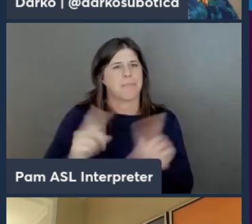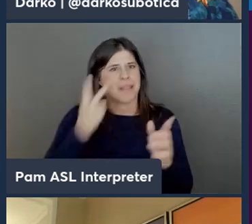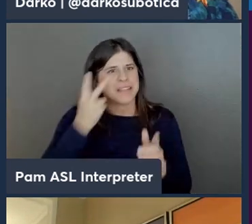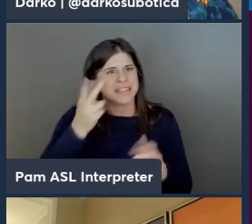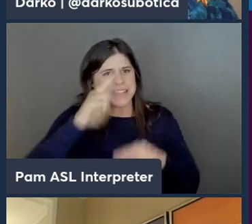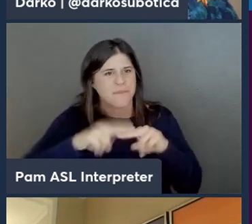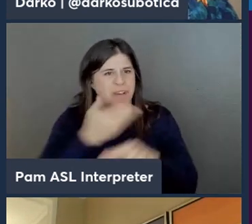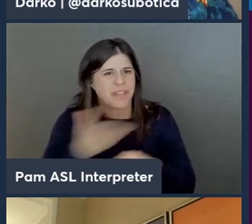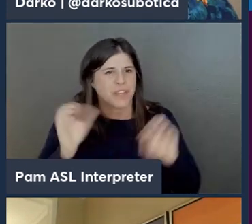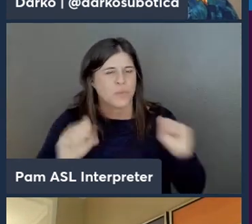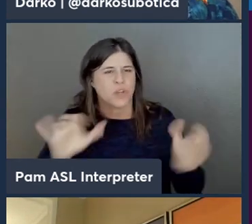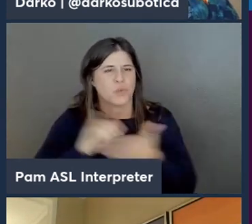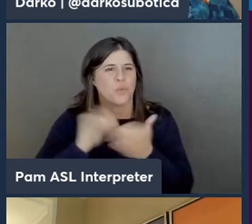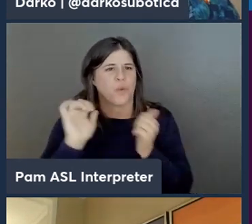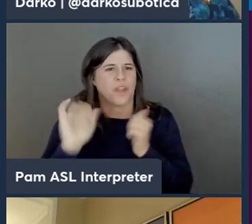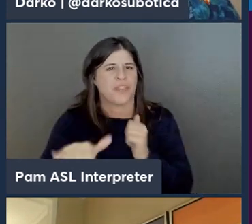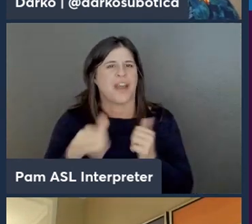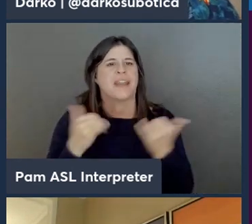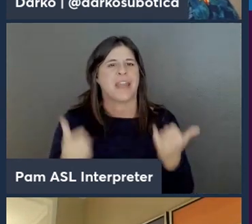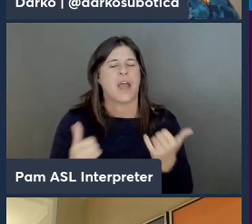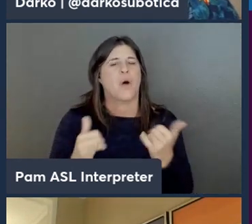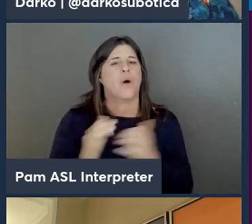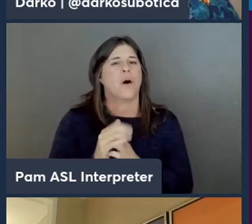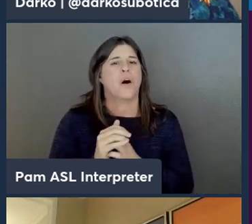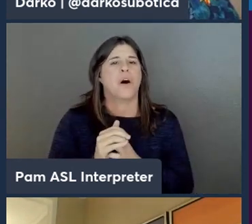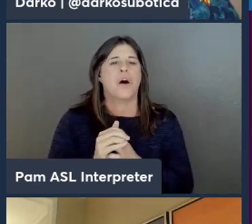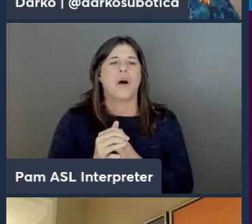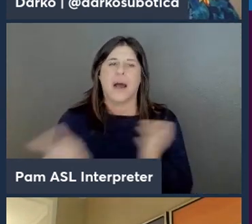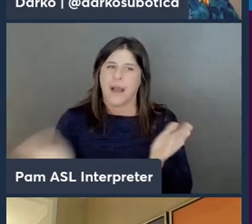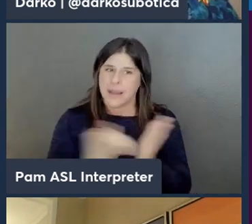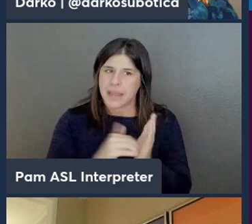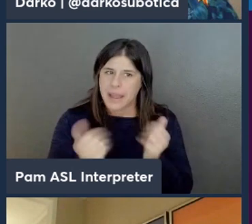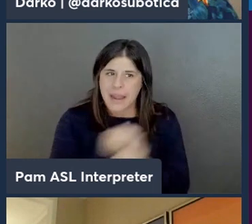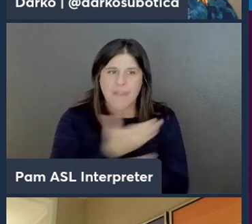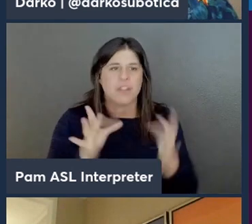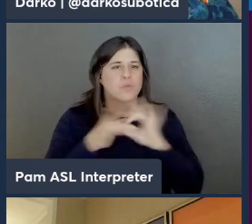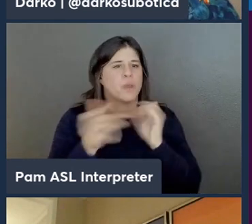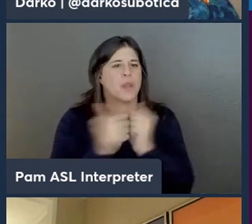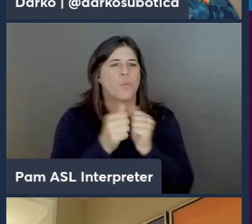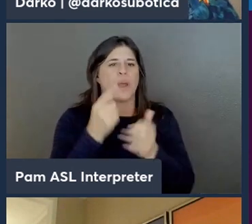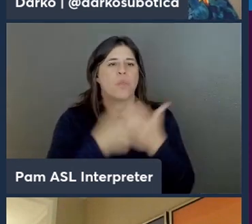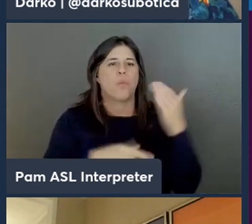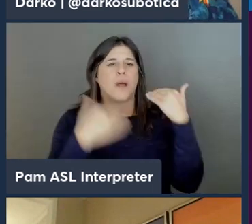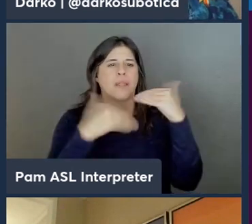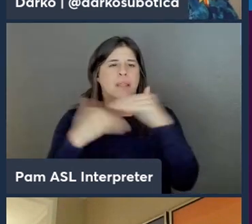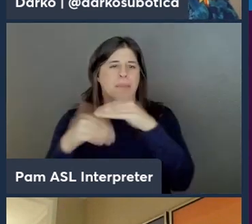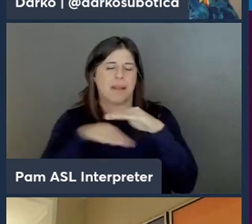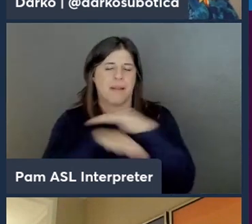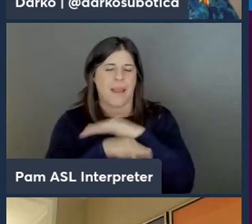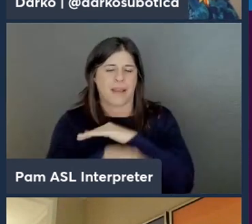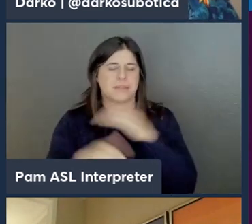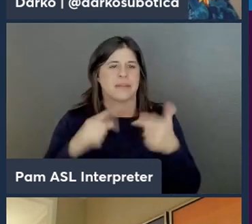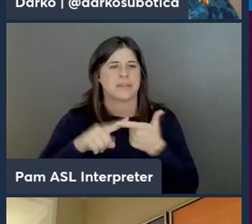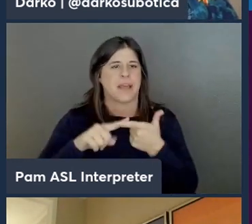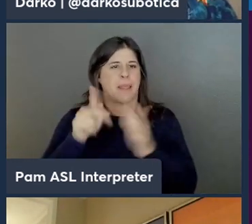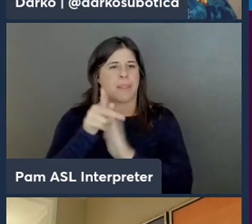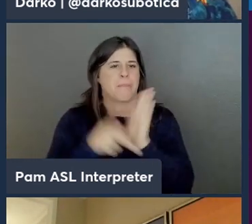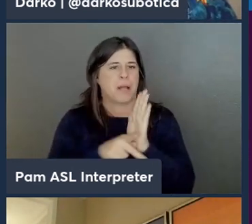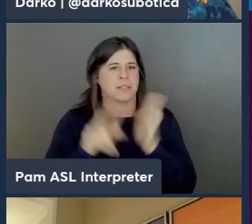with this capability. Now, again, everything is going by what access you have, and what the job, the Guardrail policies are defined to allow permissions.